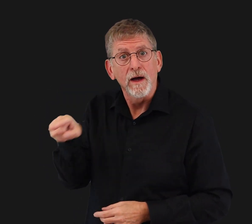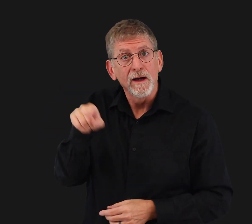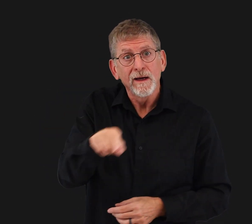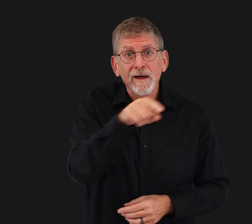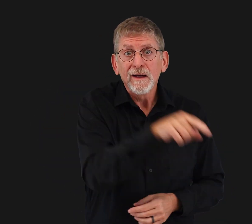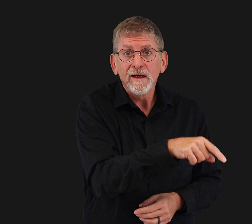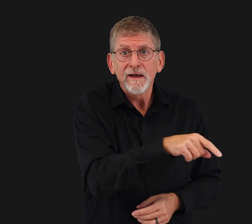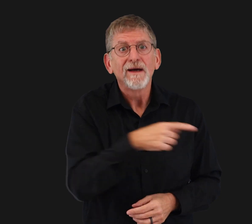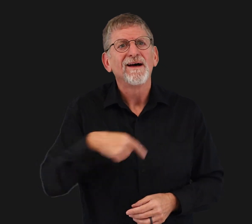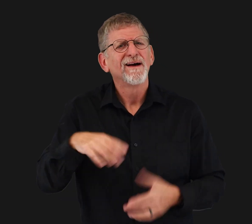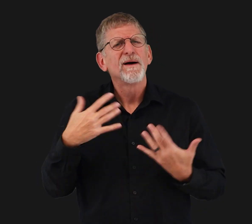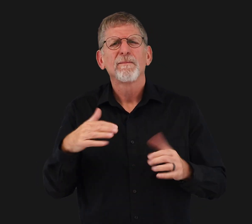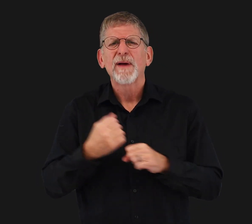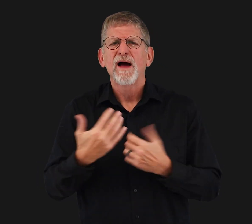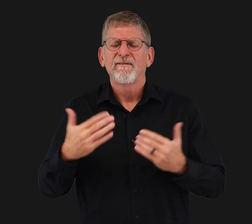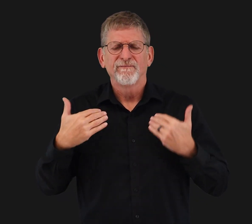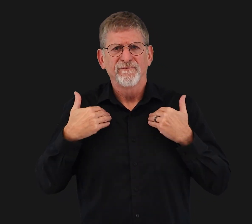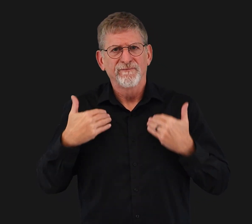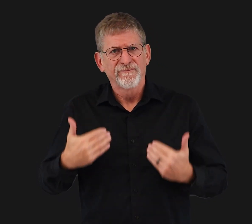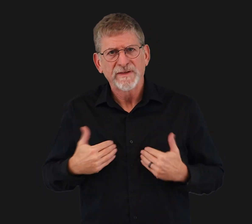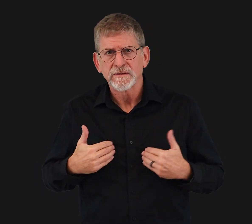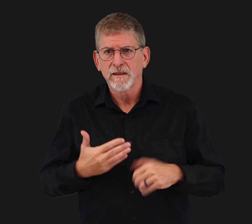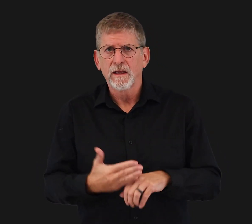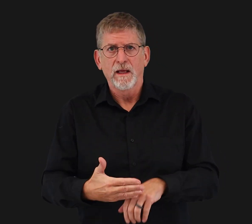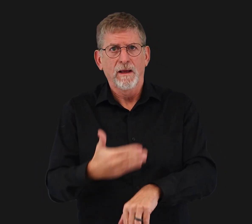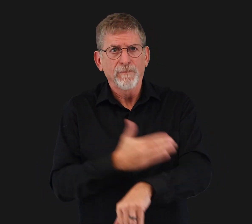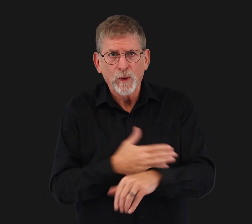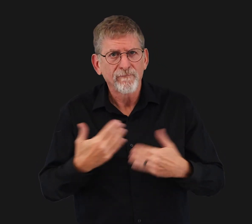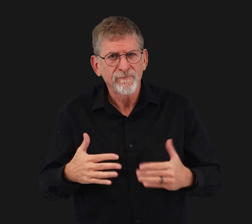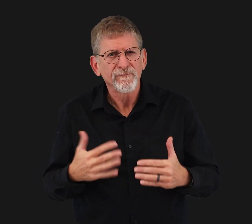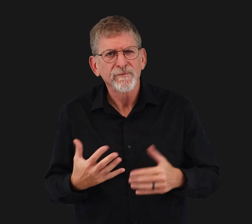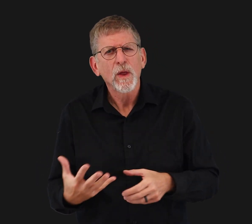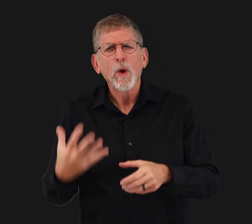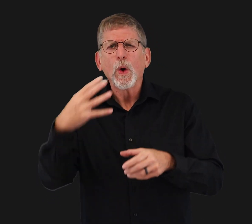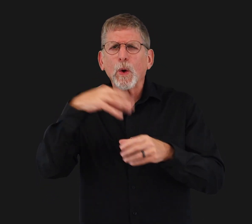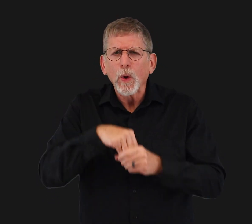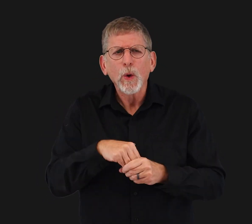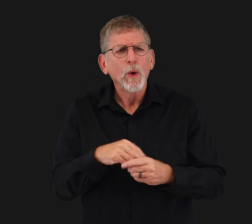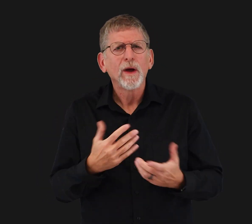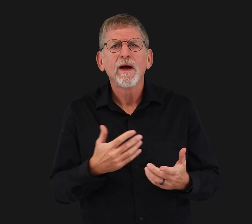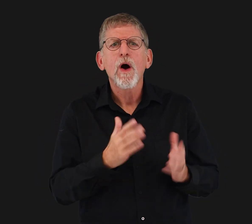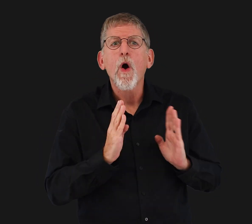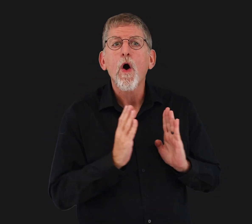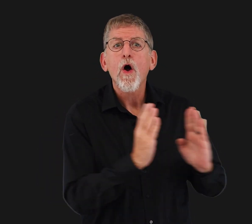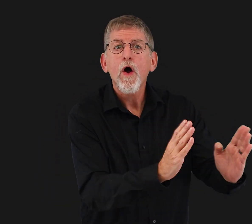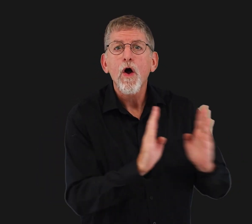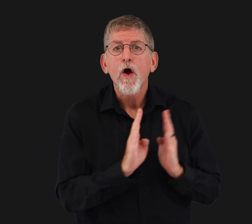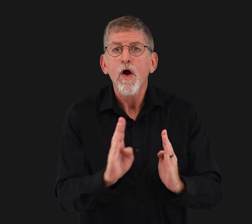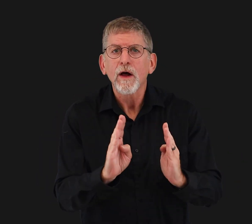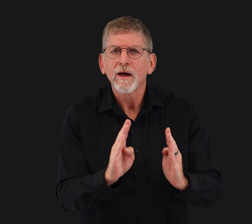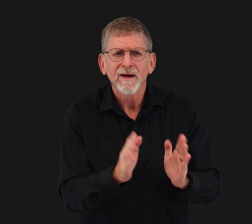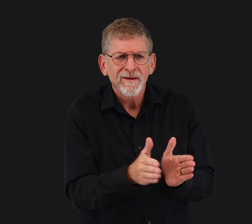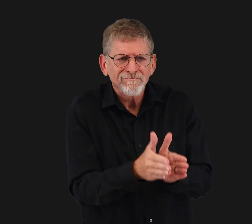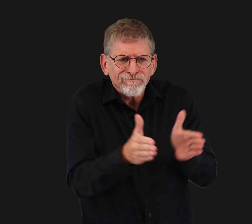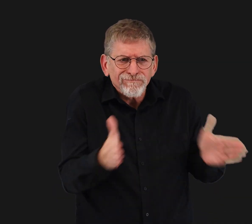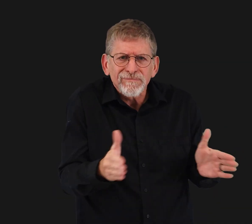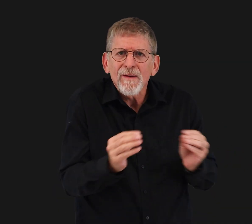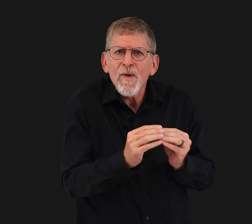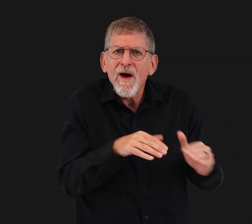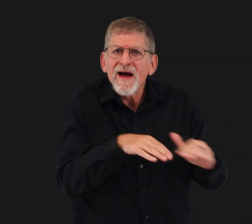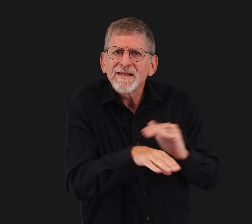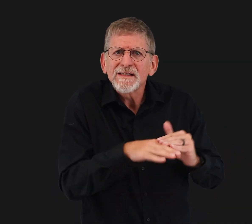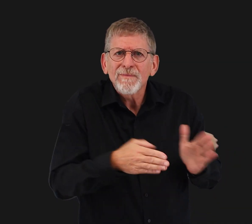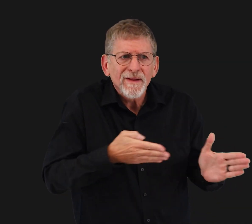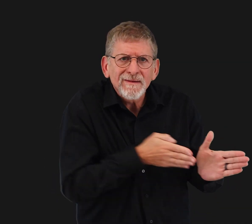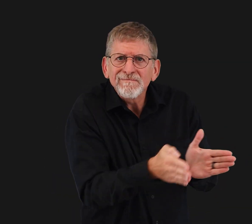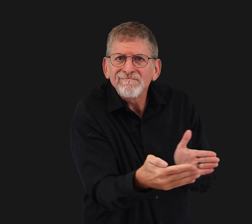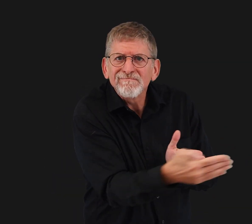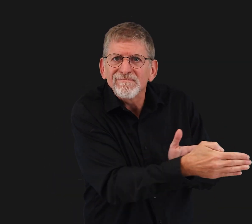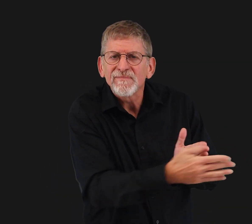we have made physical improvements, including accessible widening our hallways,